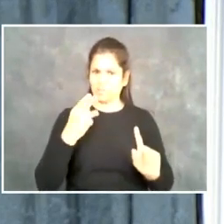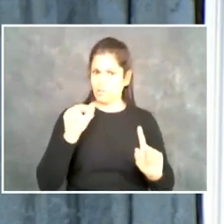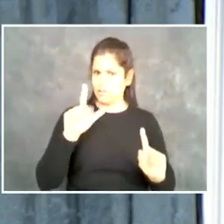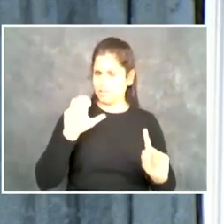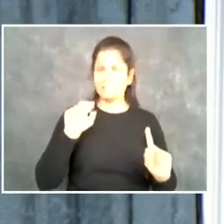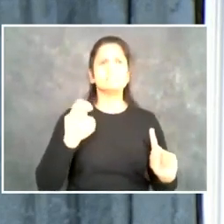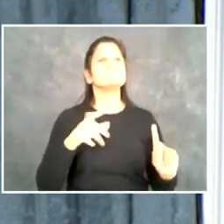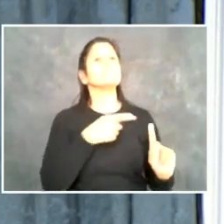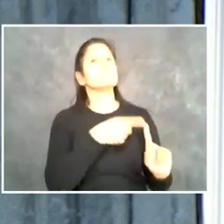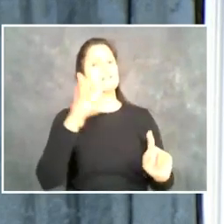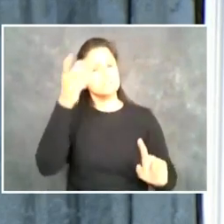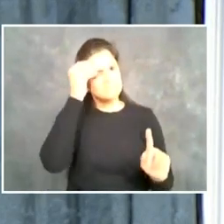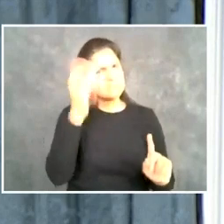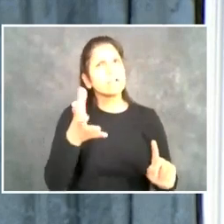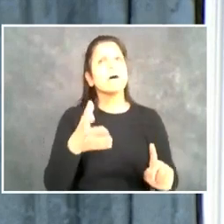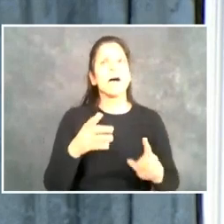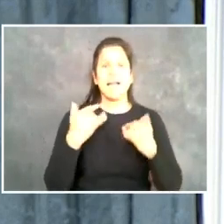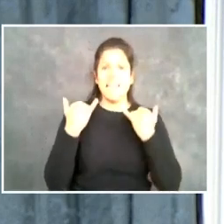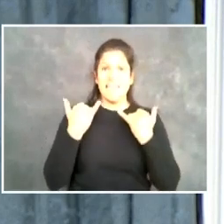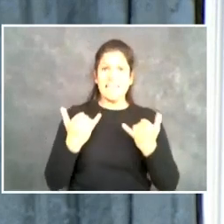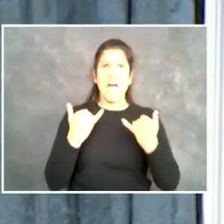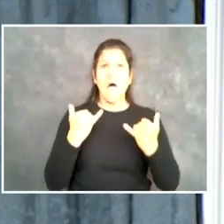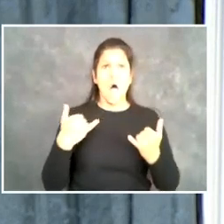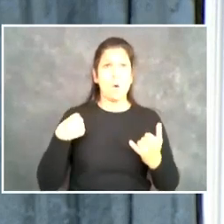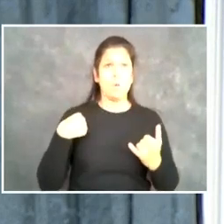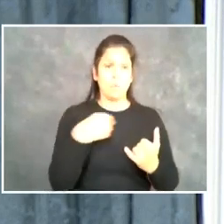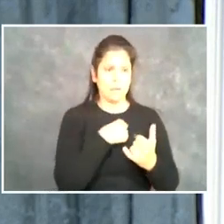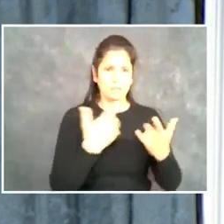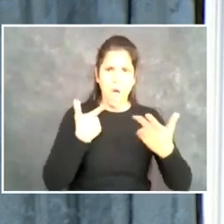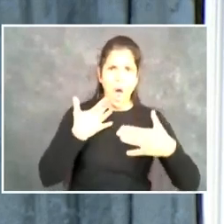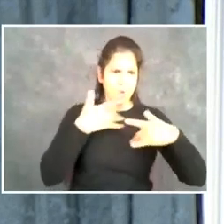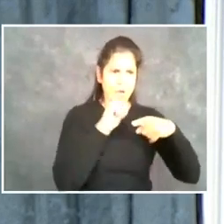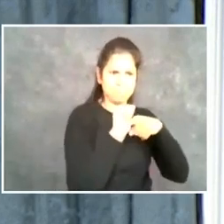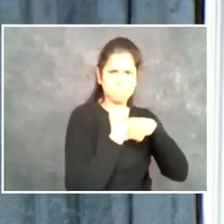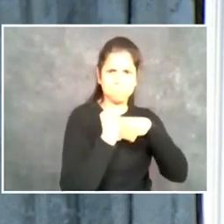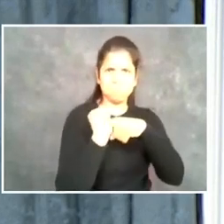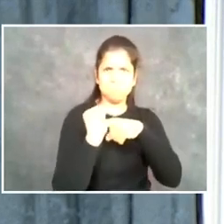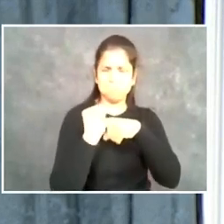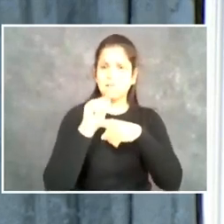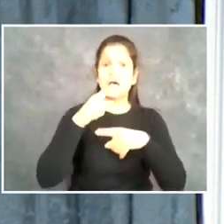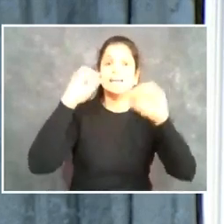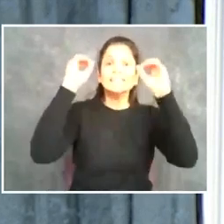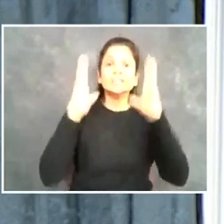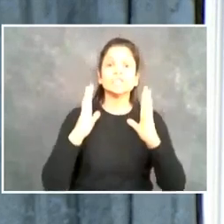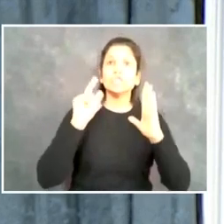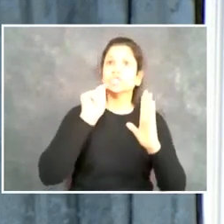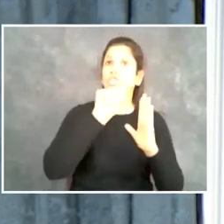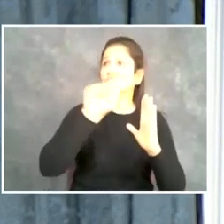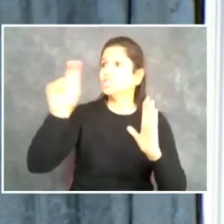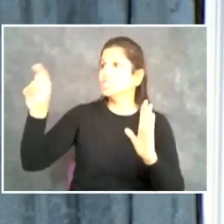YES. YOU SHOULD KNOW THAT THE MENTAL HEALTH SERVICES PROVIDED TO OUR